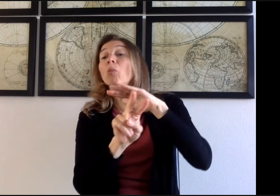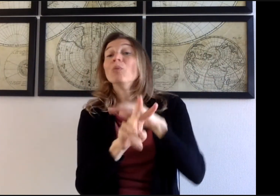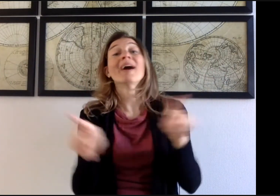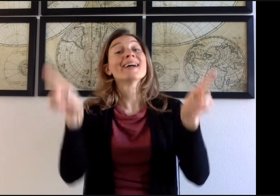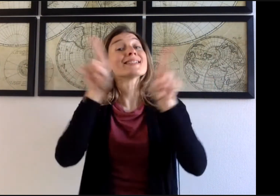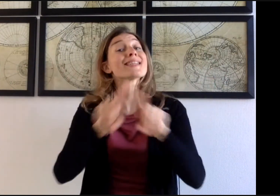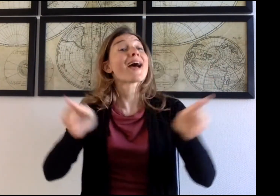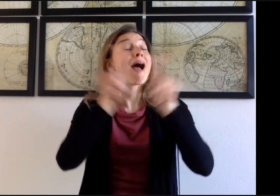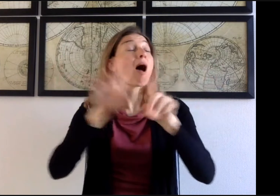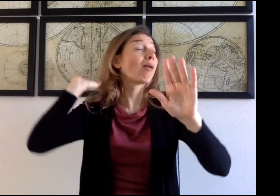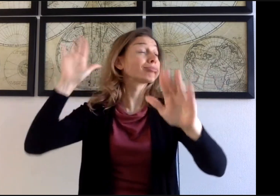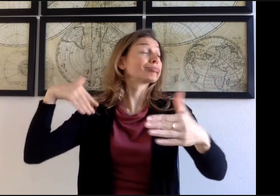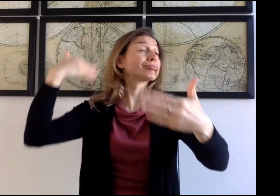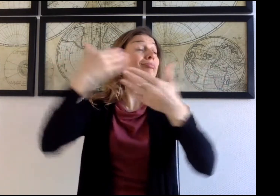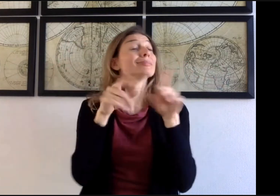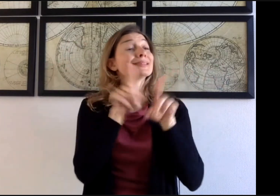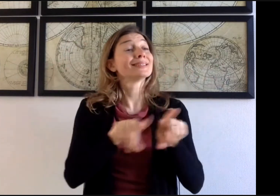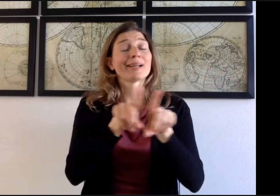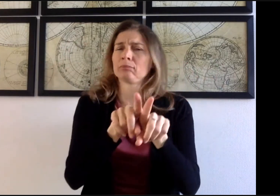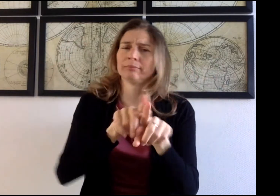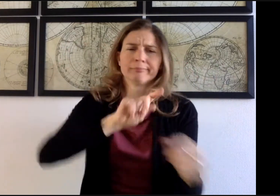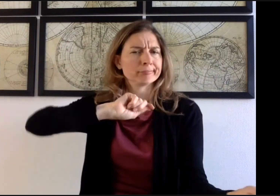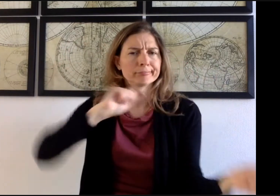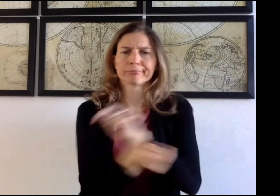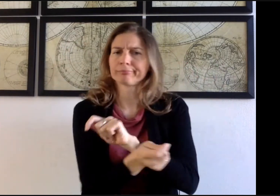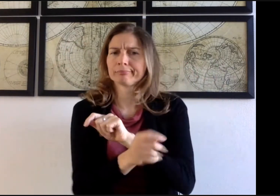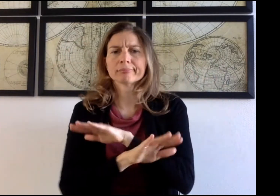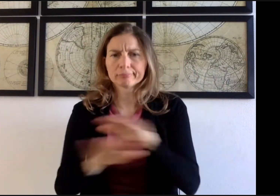And we'll through, in terms of this work program for next year,